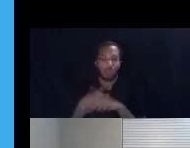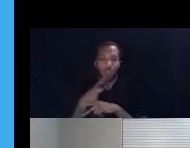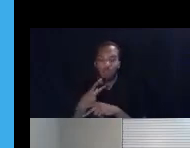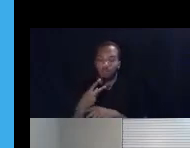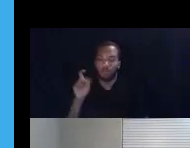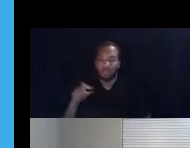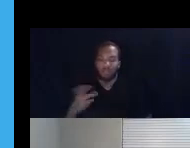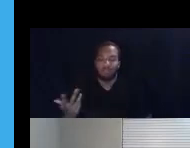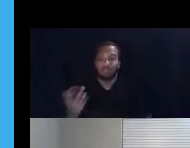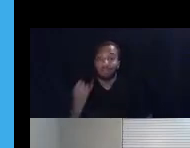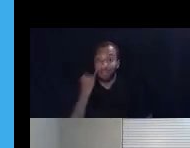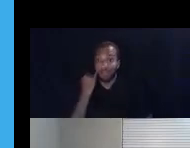And if they do, I'm not aware of it.